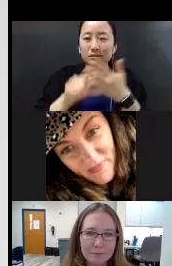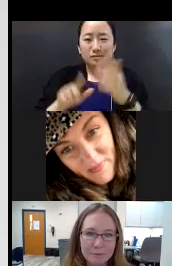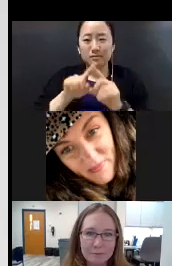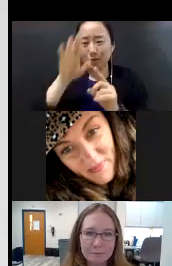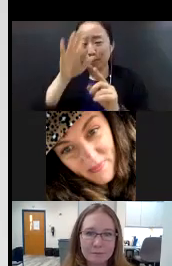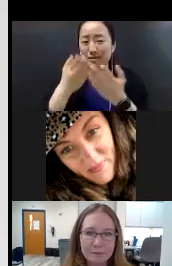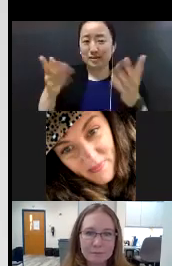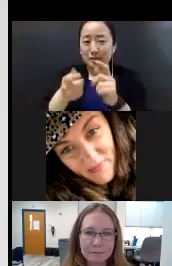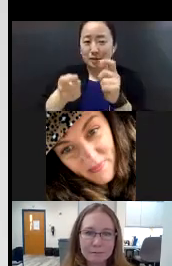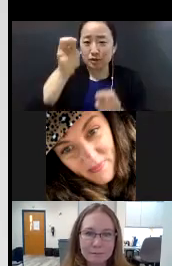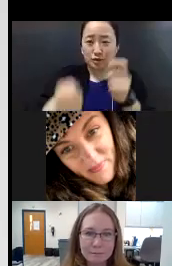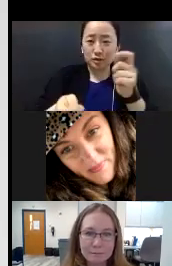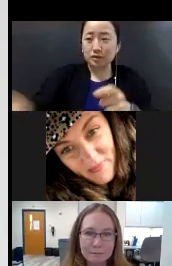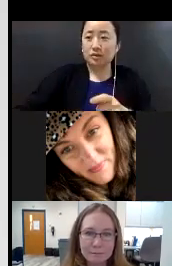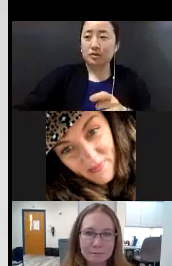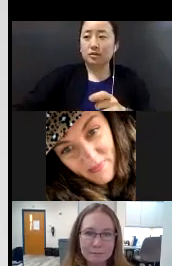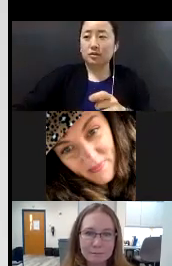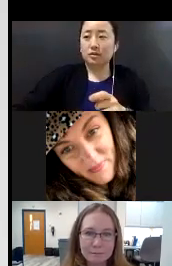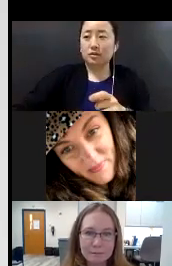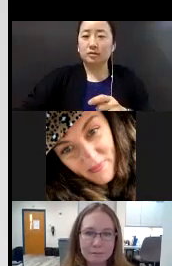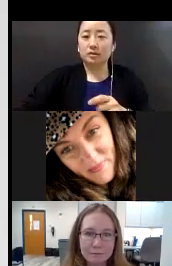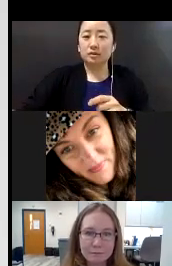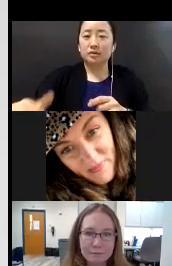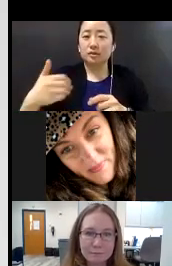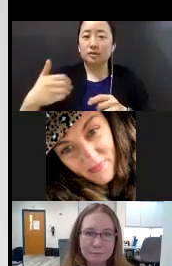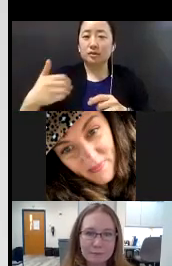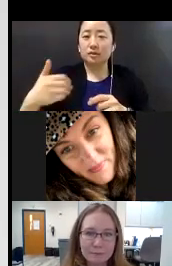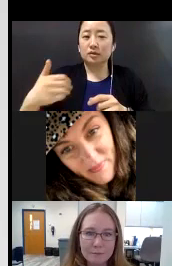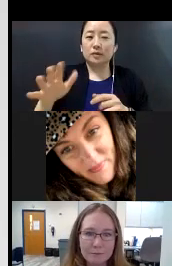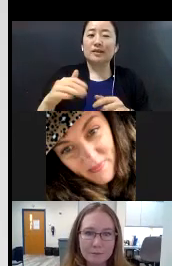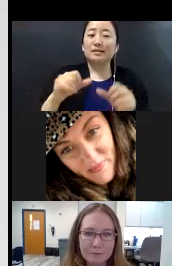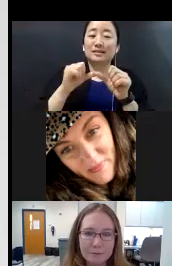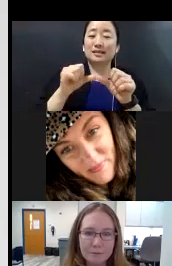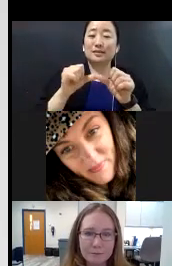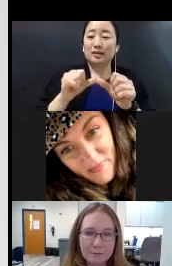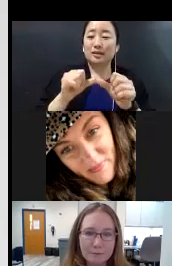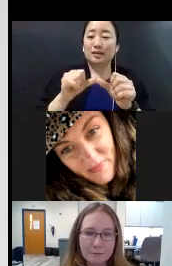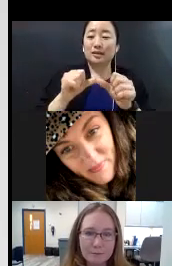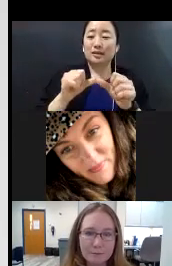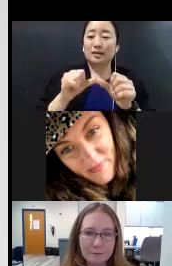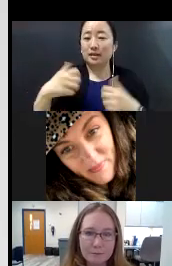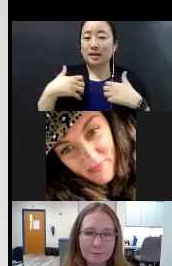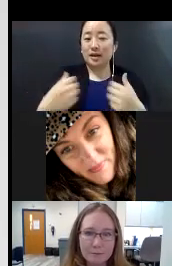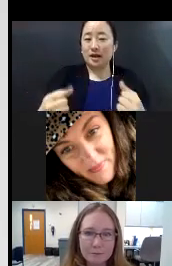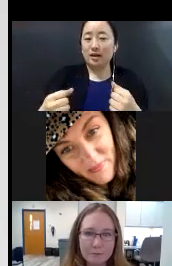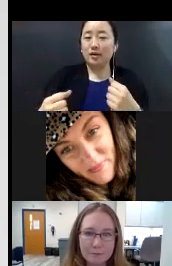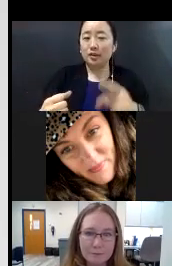TELEHEALTH REGULATIONS LONG TERM AS WELL AS STATE MEDICAID POLICIES FOR REIMBURSEMENT AND CONSENT